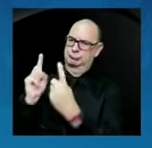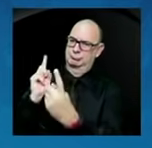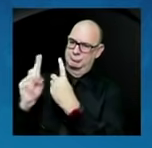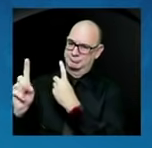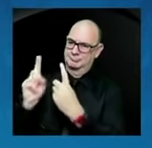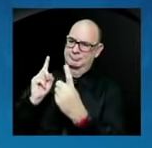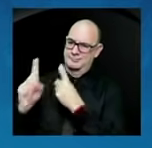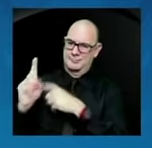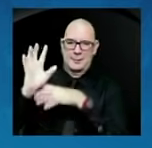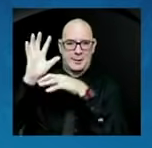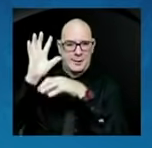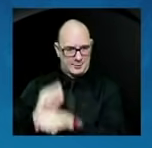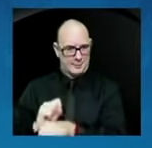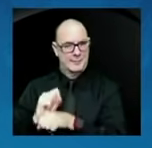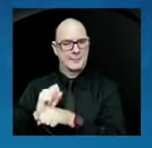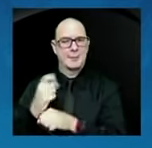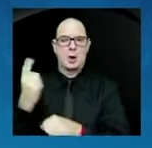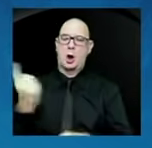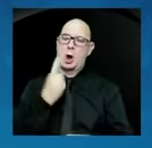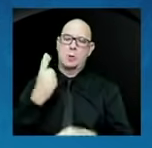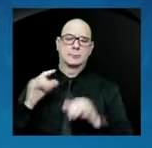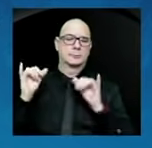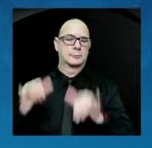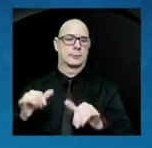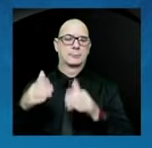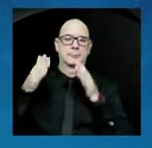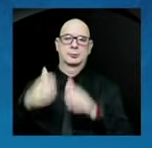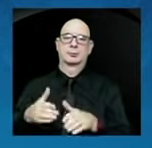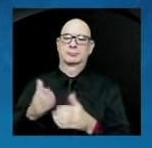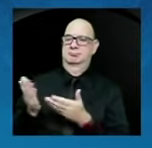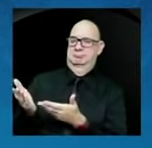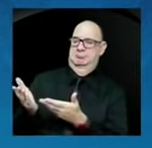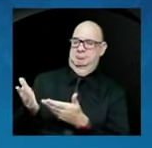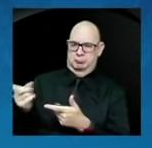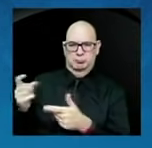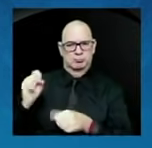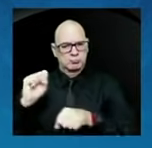E AND WHEN THE CAMAS WERE ON AND WHEN T